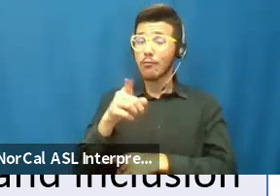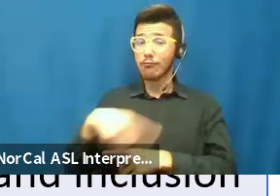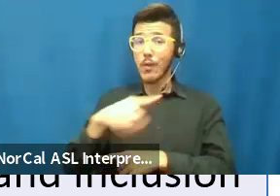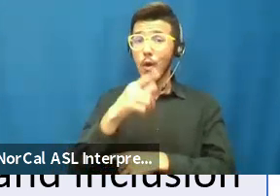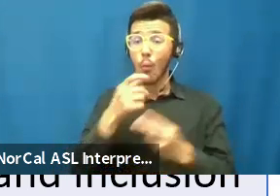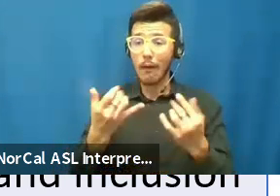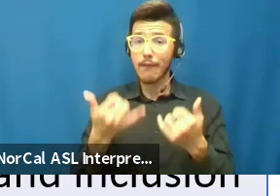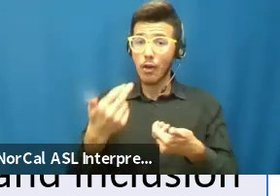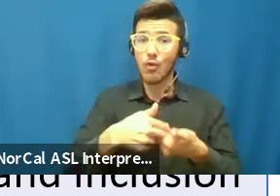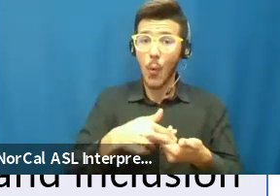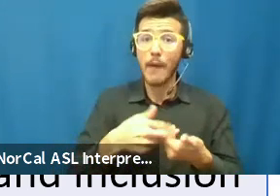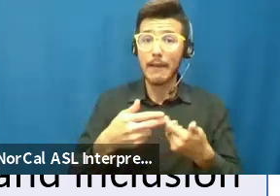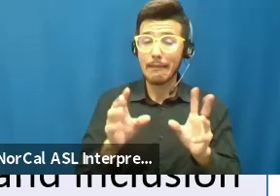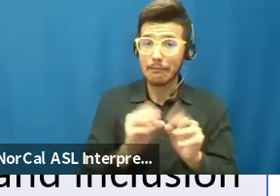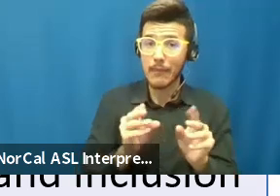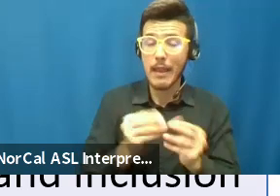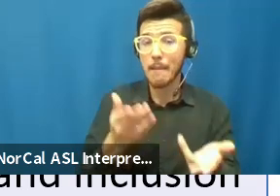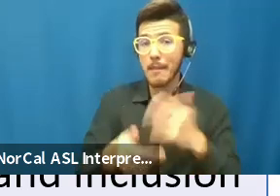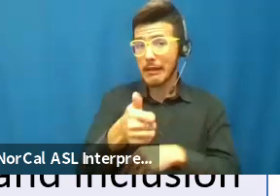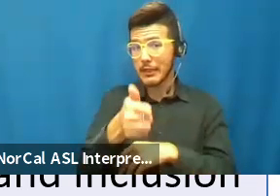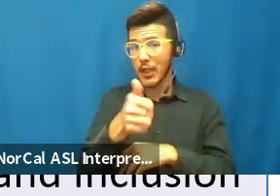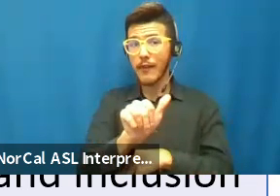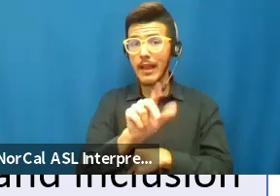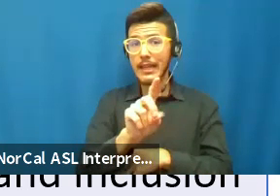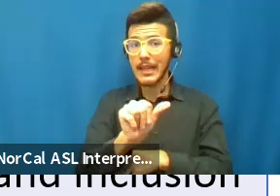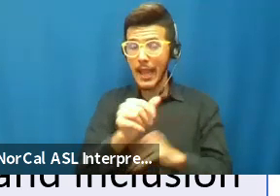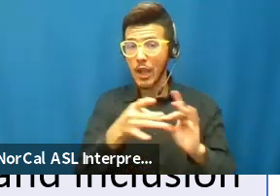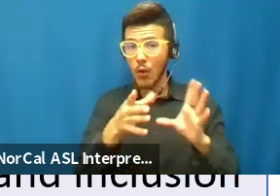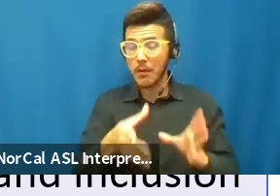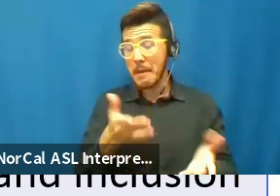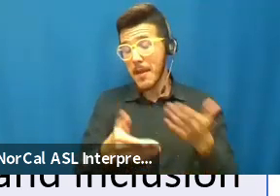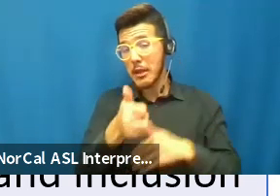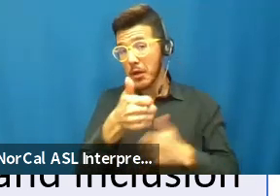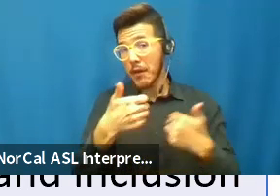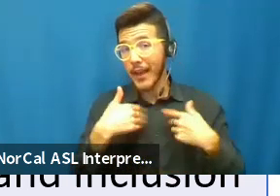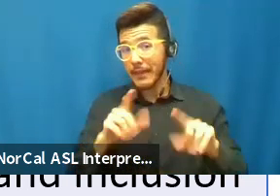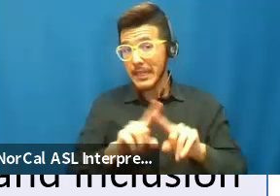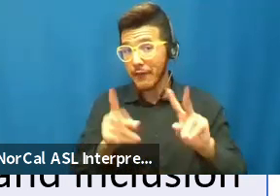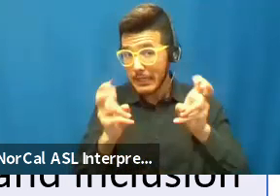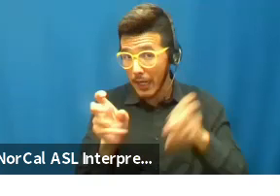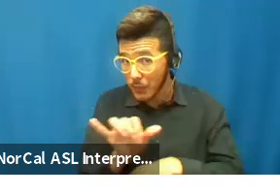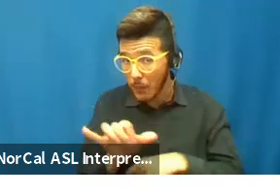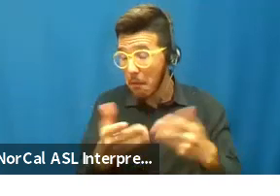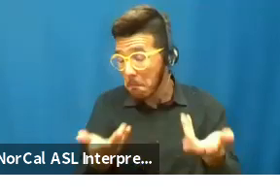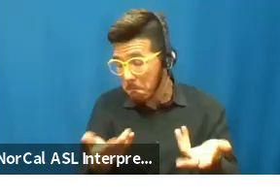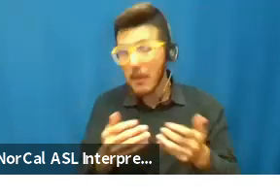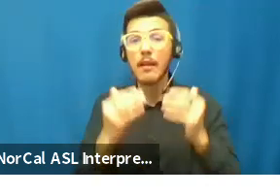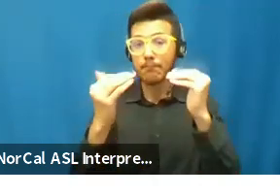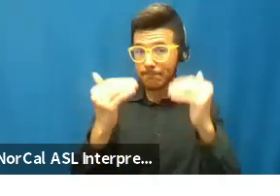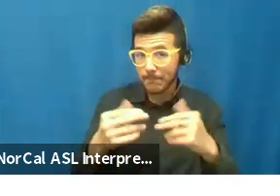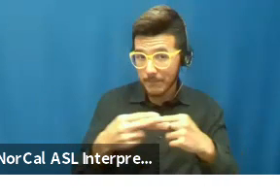call may be serving as an ADA coordinator. Maybe you have a different title as well. Next slide.